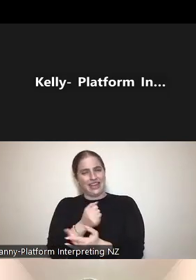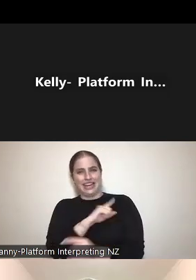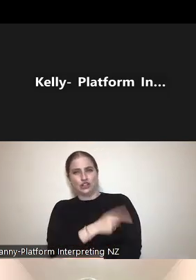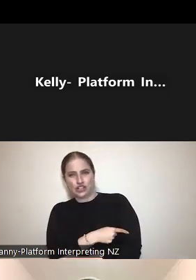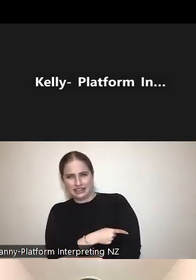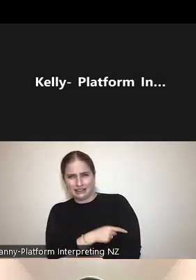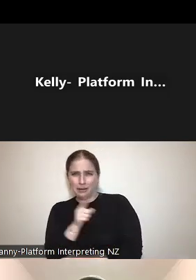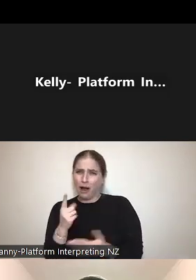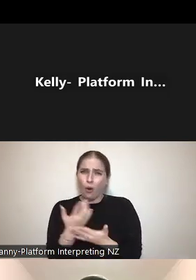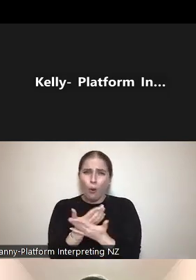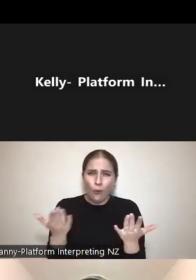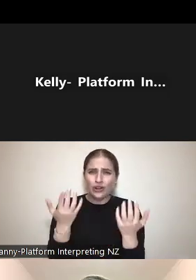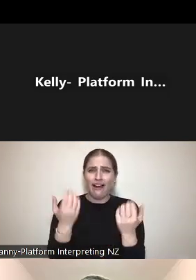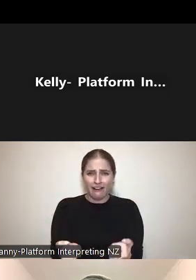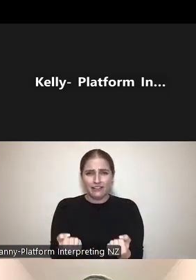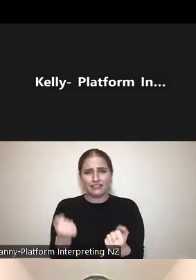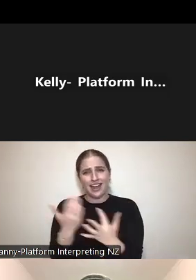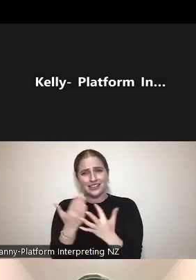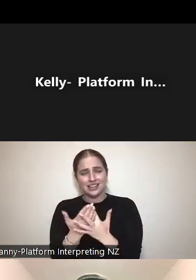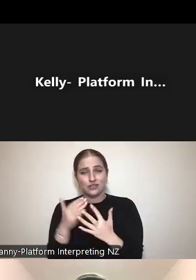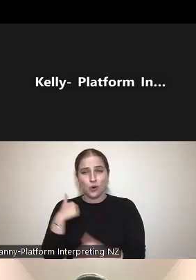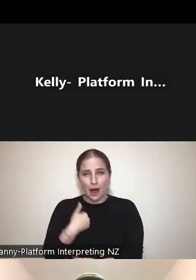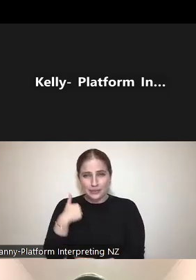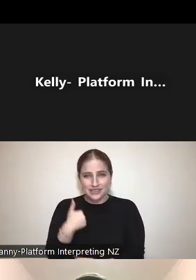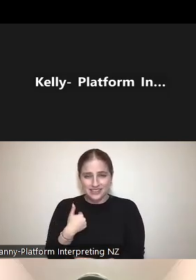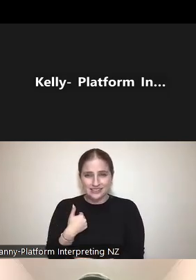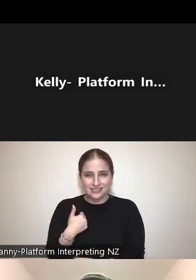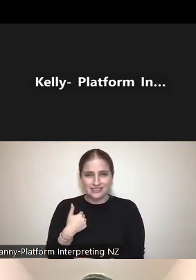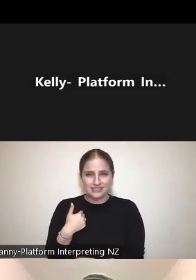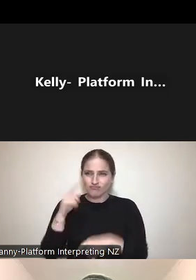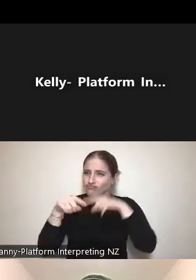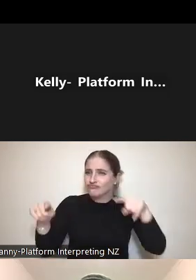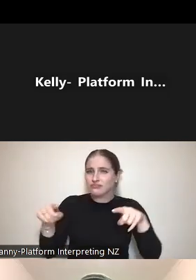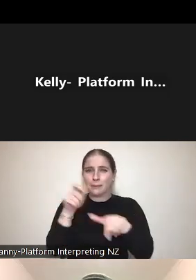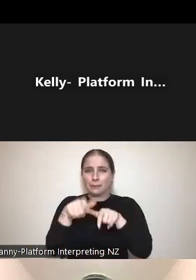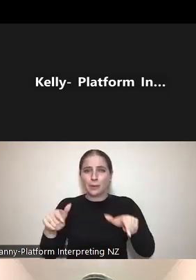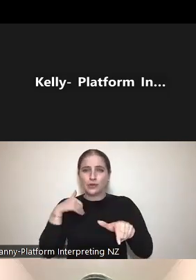and need access in one way or another, so communication is key there, really, just